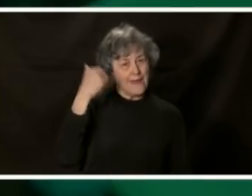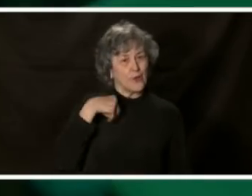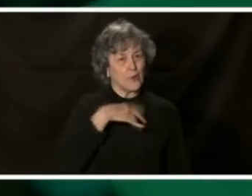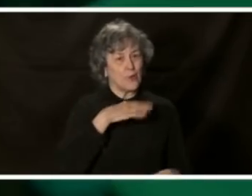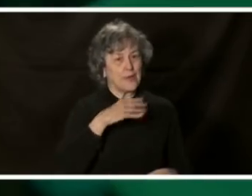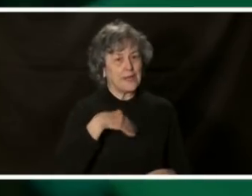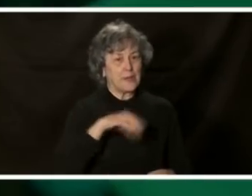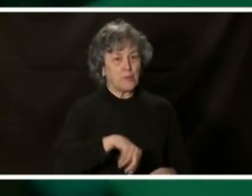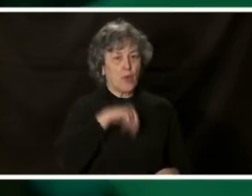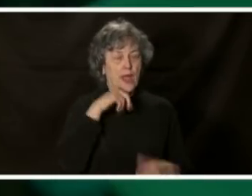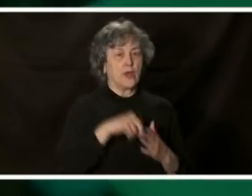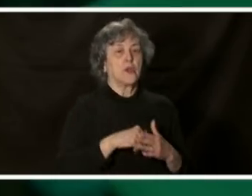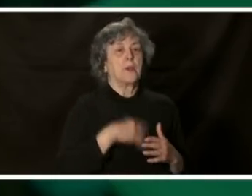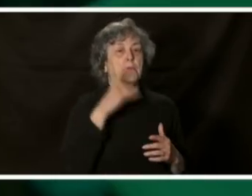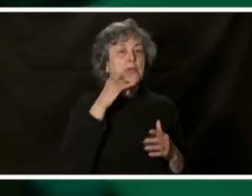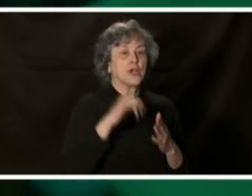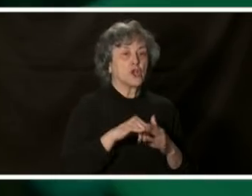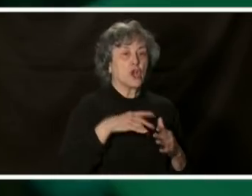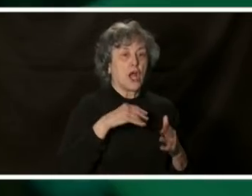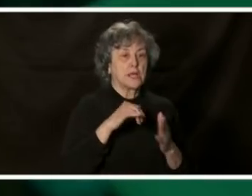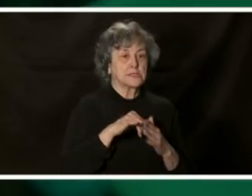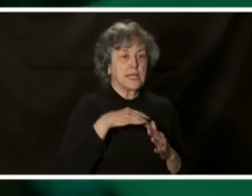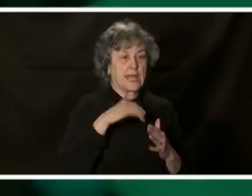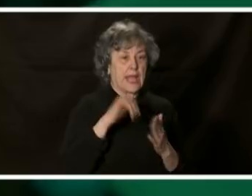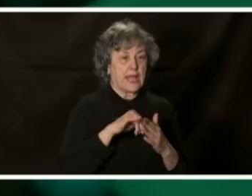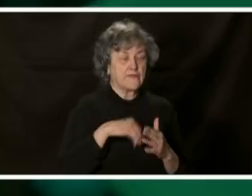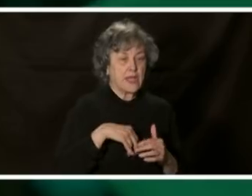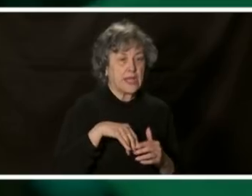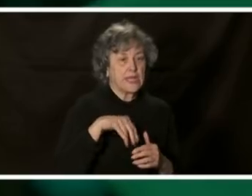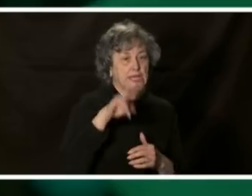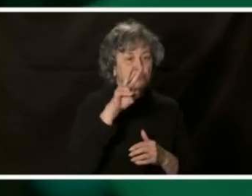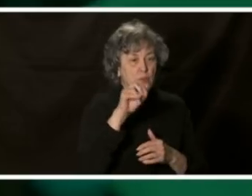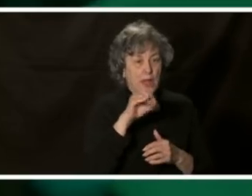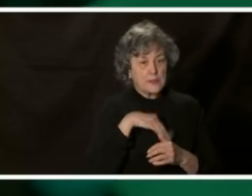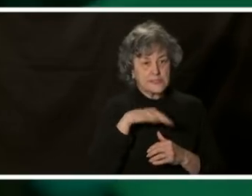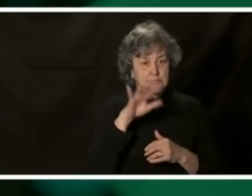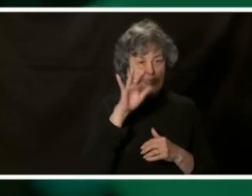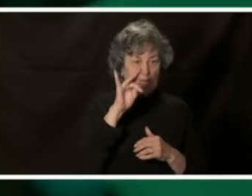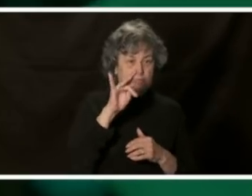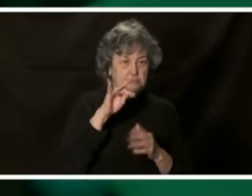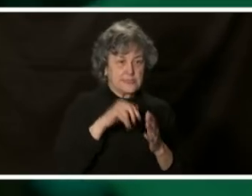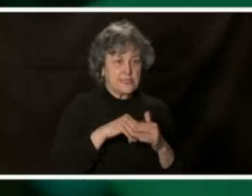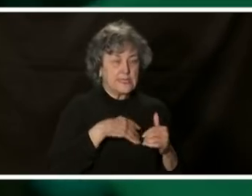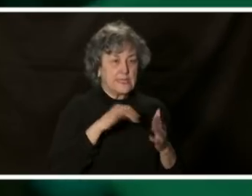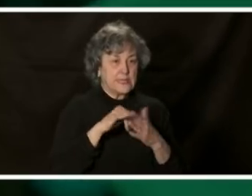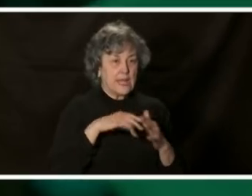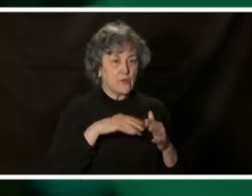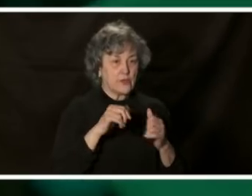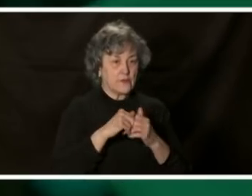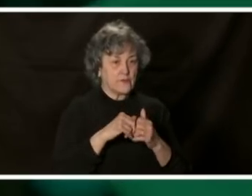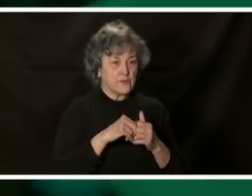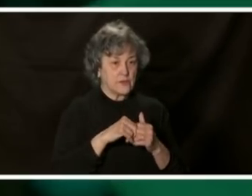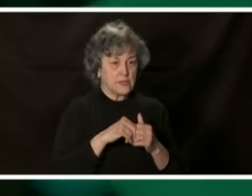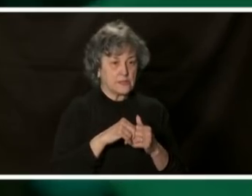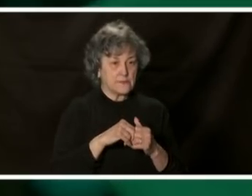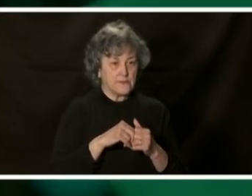WELL, ACCORDING TO A REPORT FROM THE U.S. CENSUS BUREAU, IN 2018, ONLY 13.1 PERCENT OF AMERICANS HAVE AN ADVANCED DEGREE.